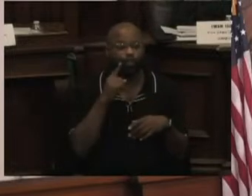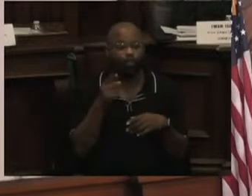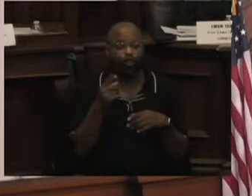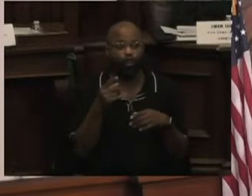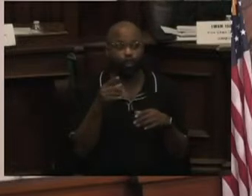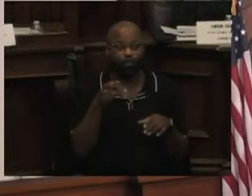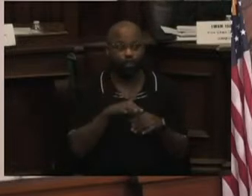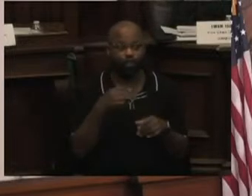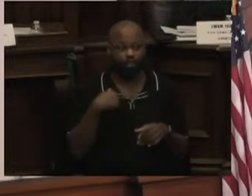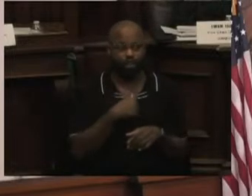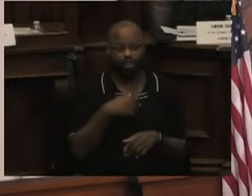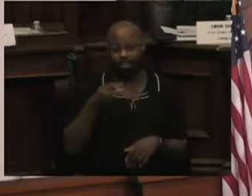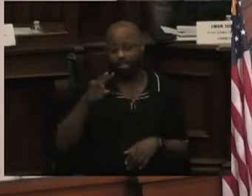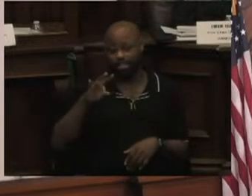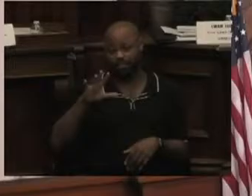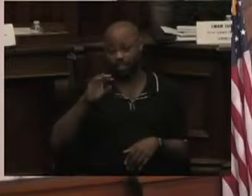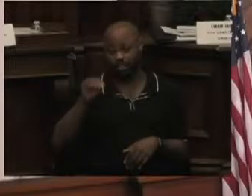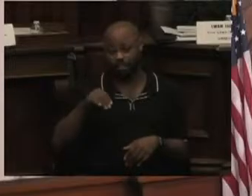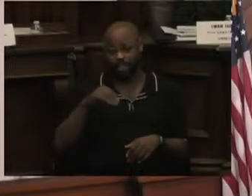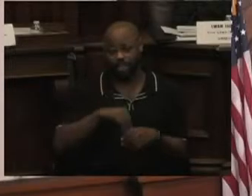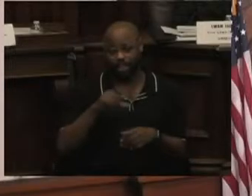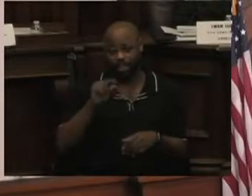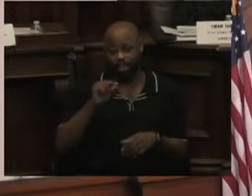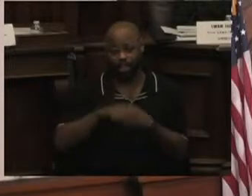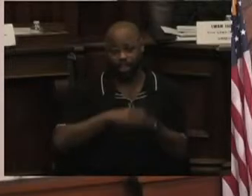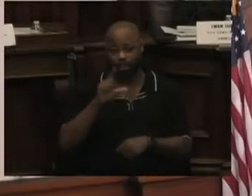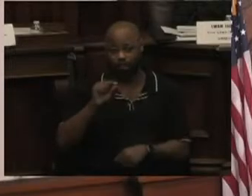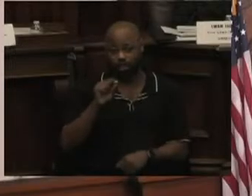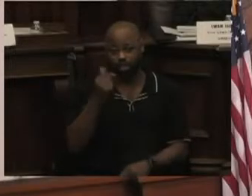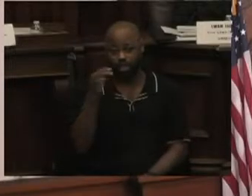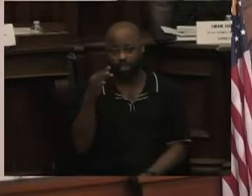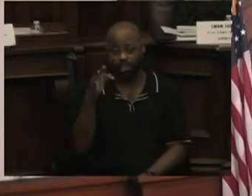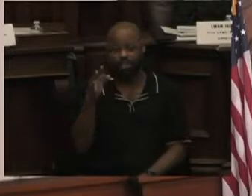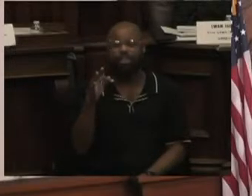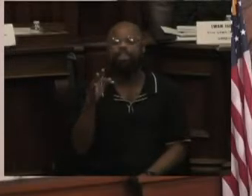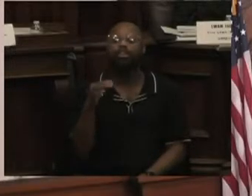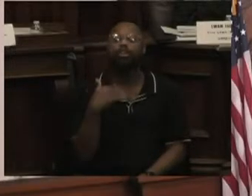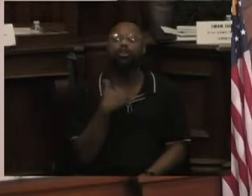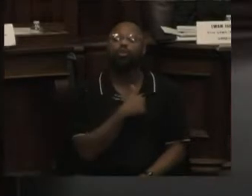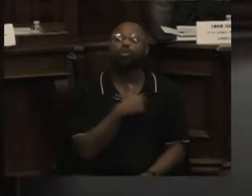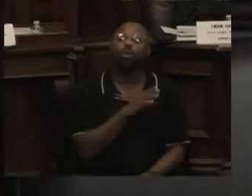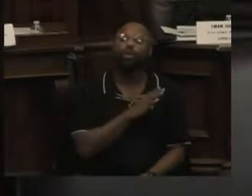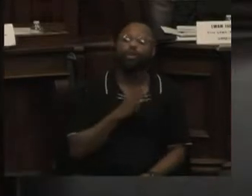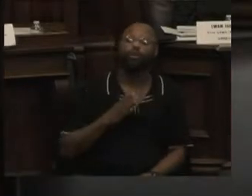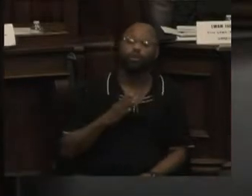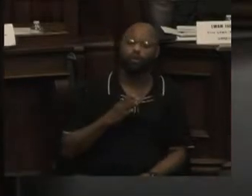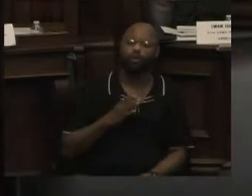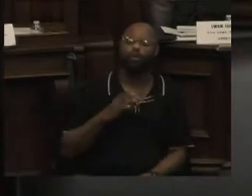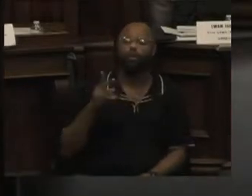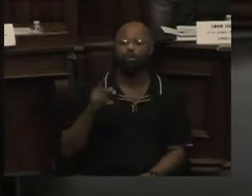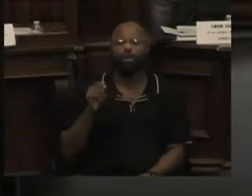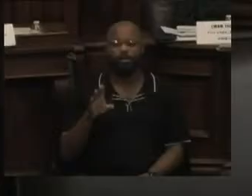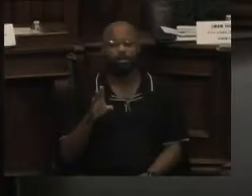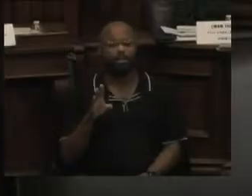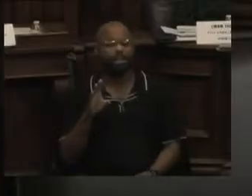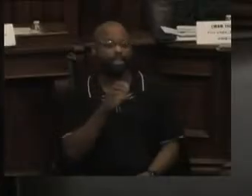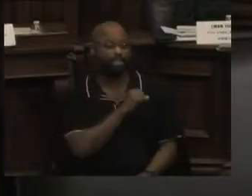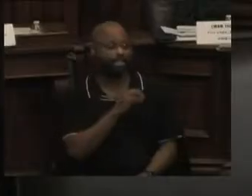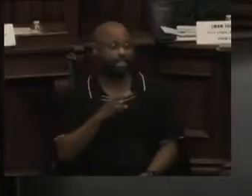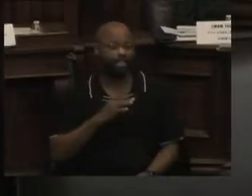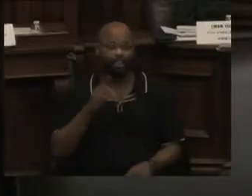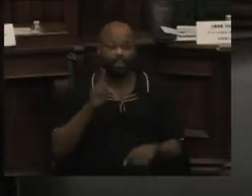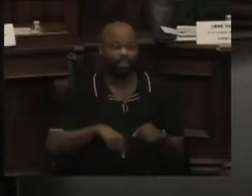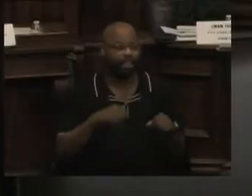justice. So you voted for us, I